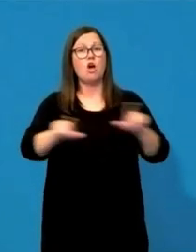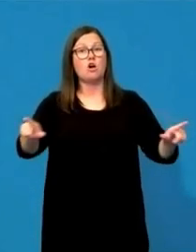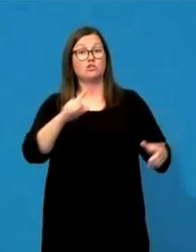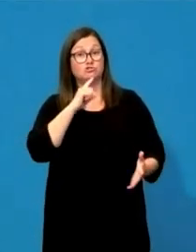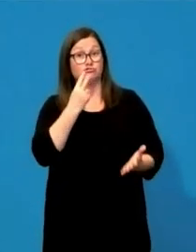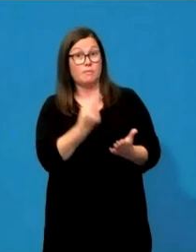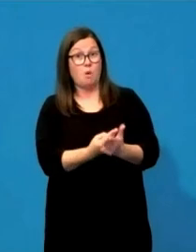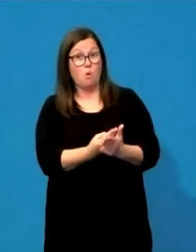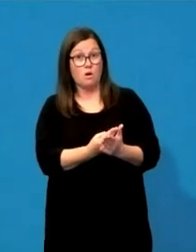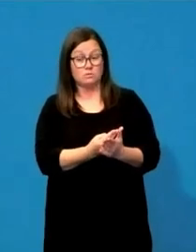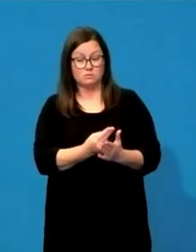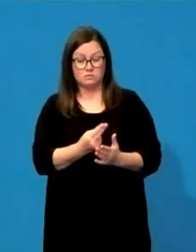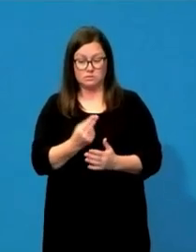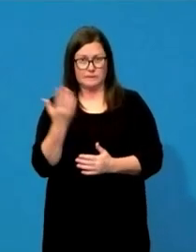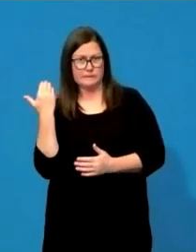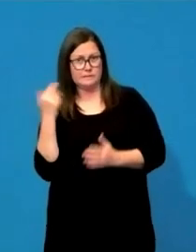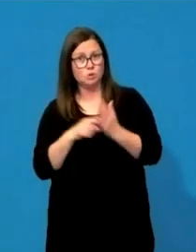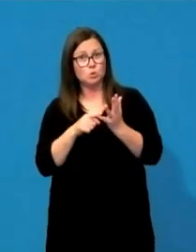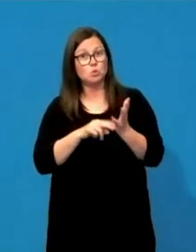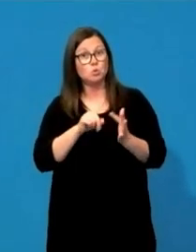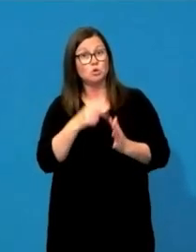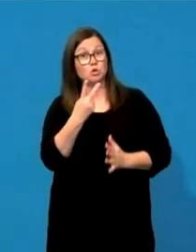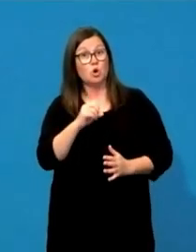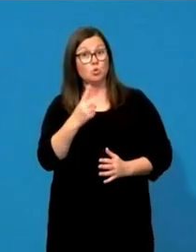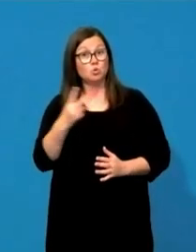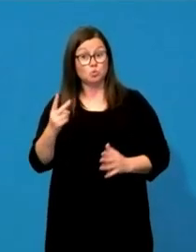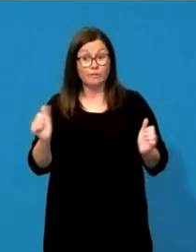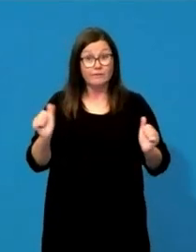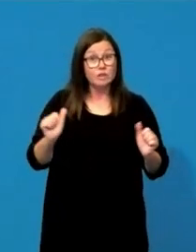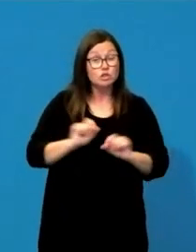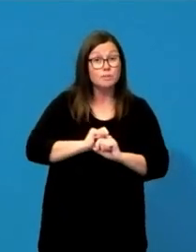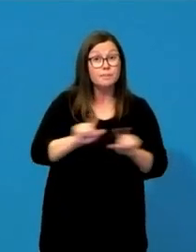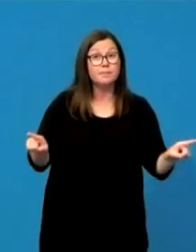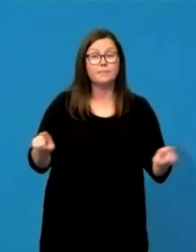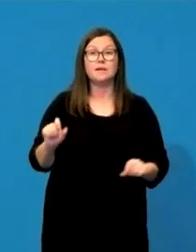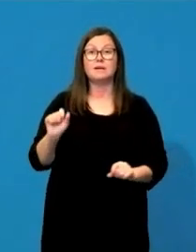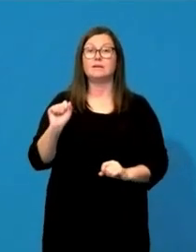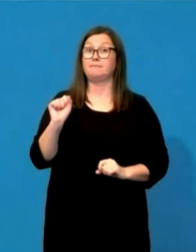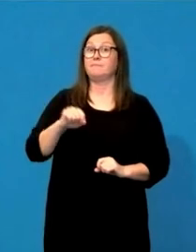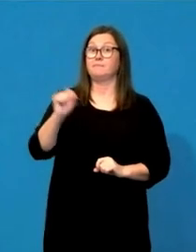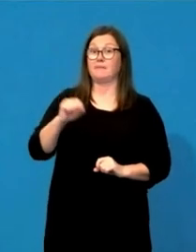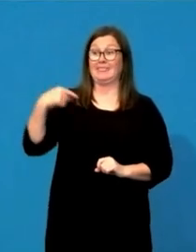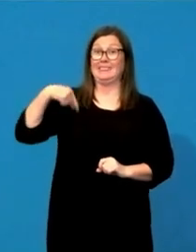Well, June, of course, has passed has the report been officially launched? Yes. Just this week. Just this week.